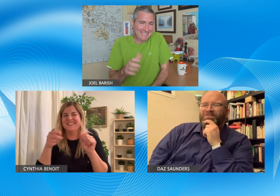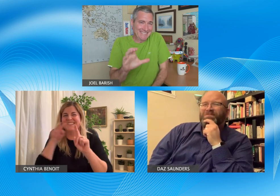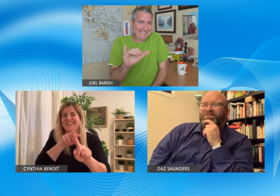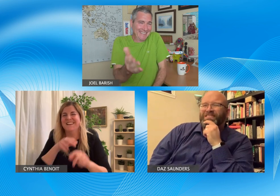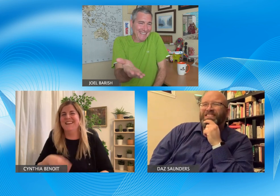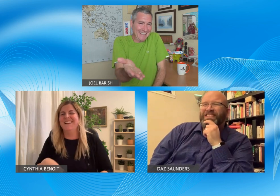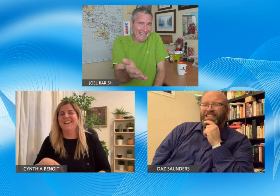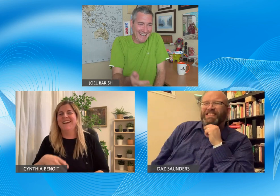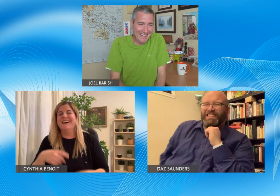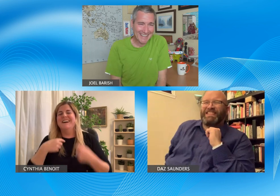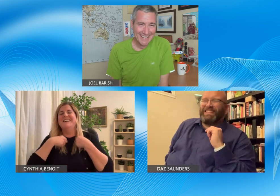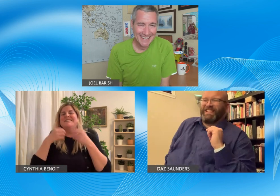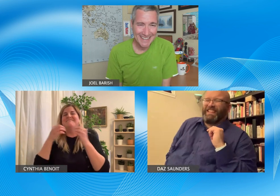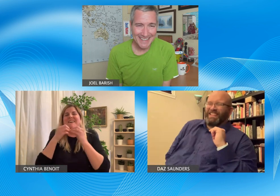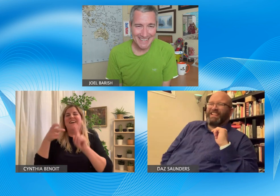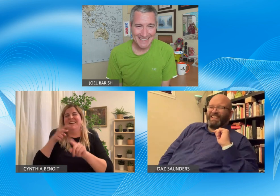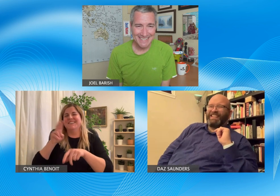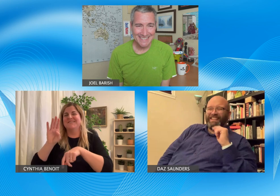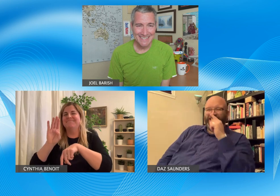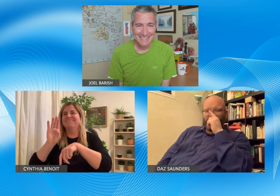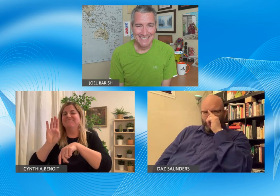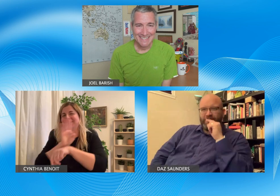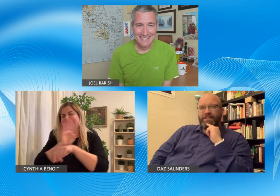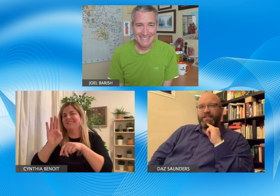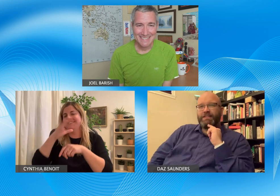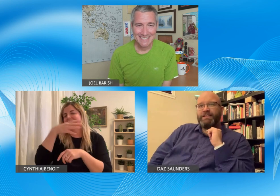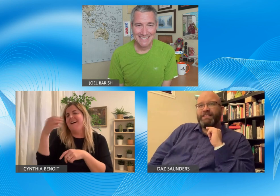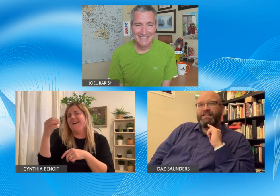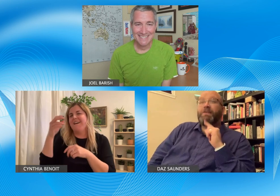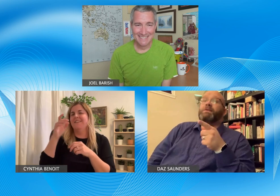Yes, that is definitely a linguist’s perspective. Now, from a business point of view and as a Deaf person,